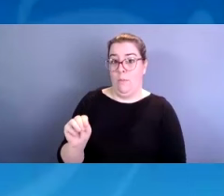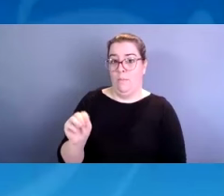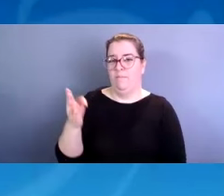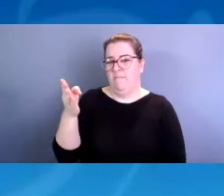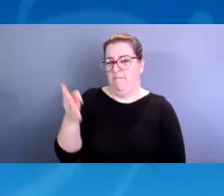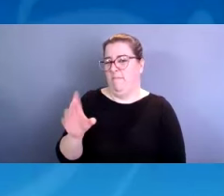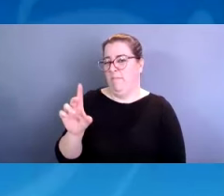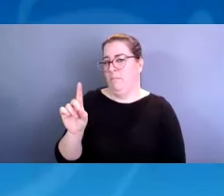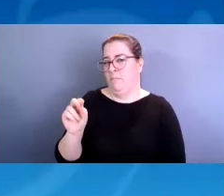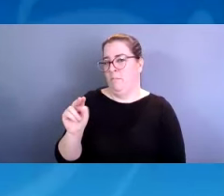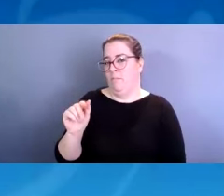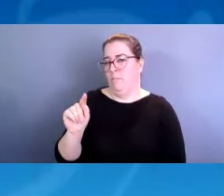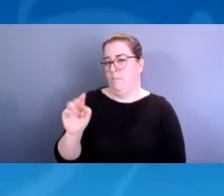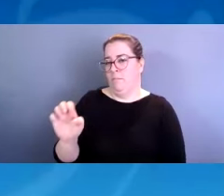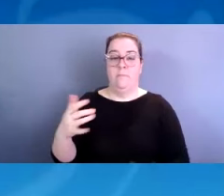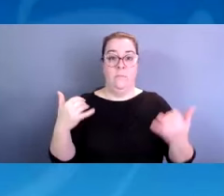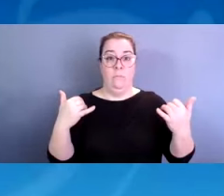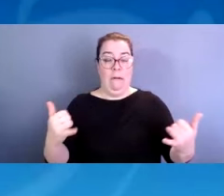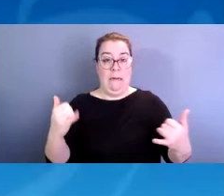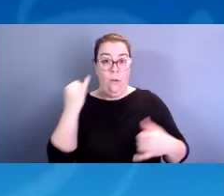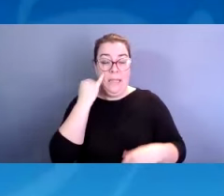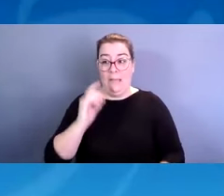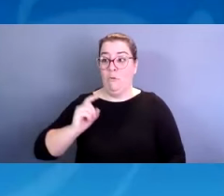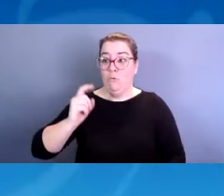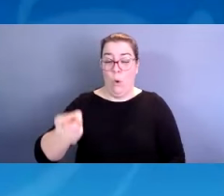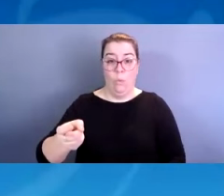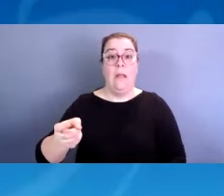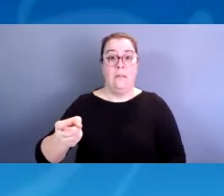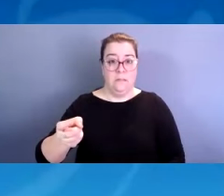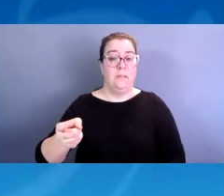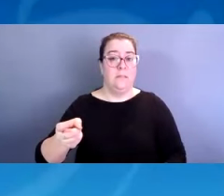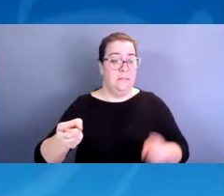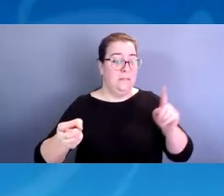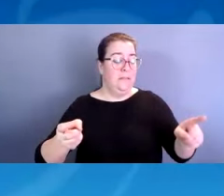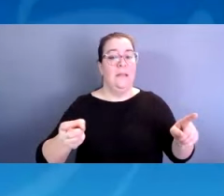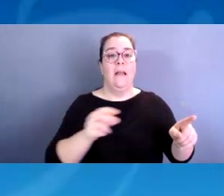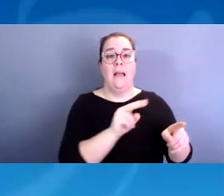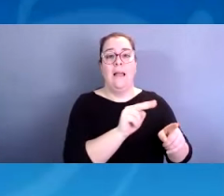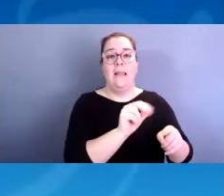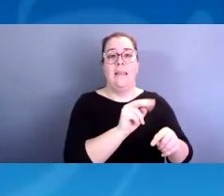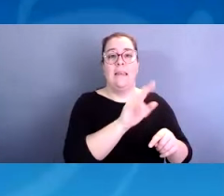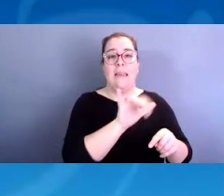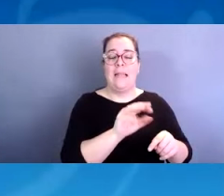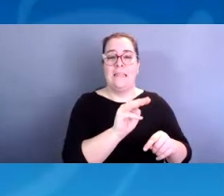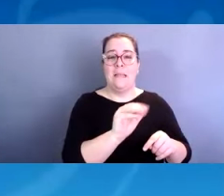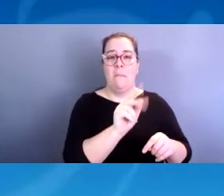your impact as all donations are match dollar for dollar. Thanks to Nancy McKay of McKay CEO forums,